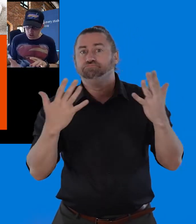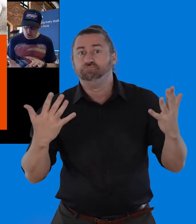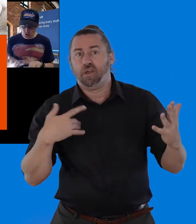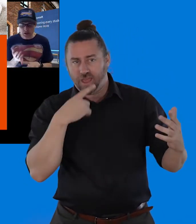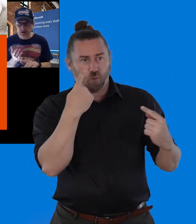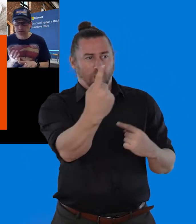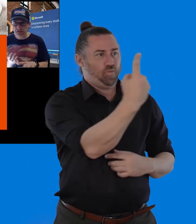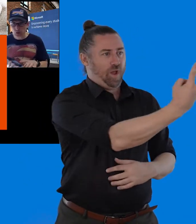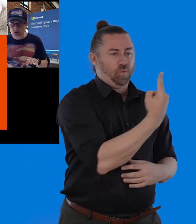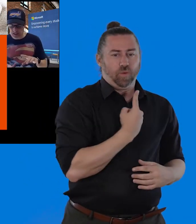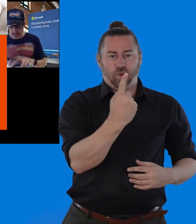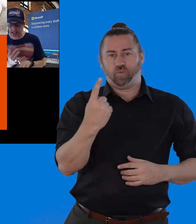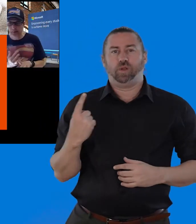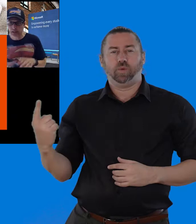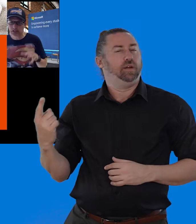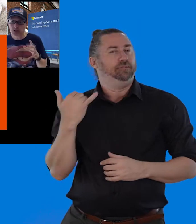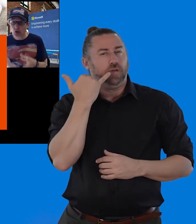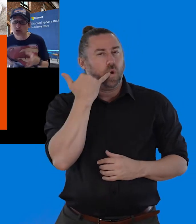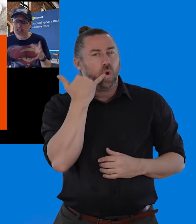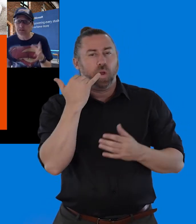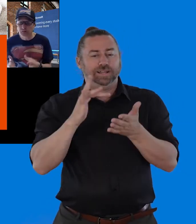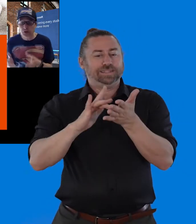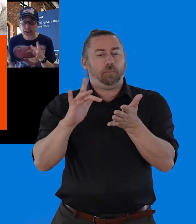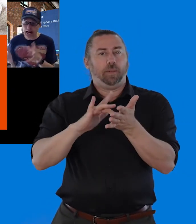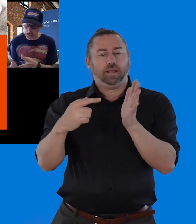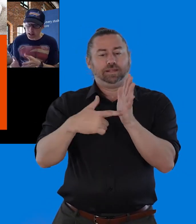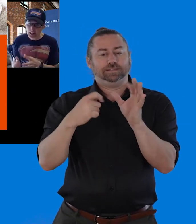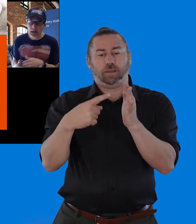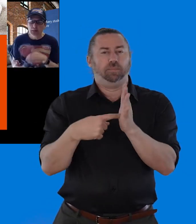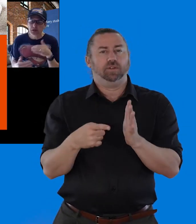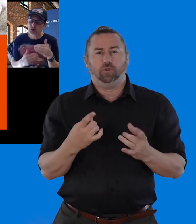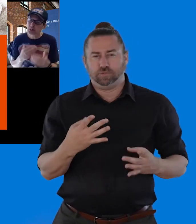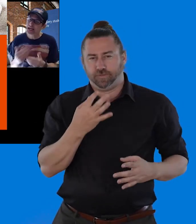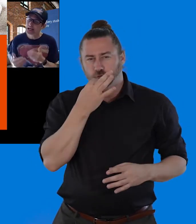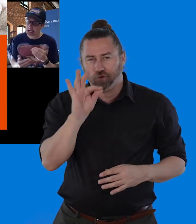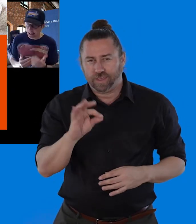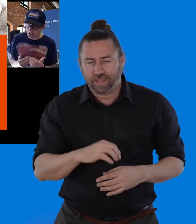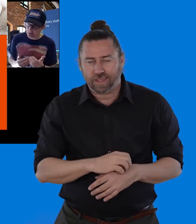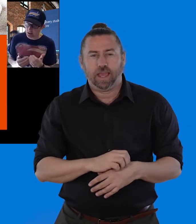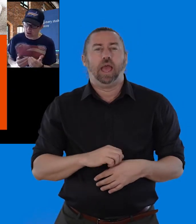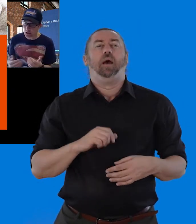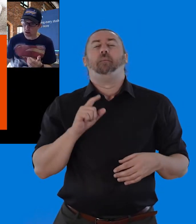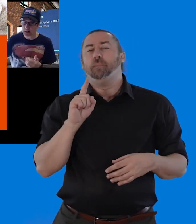Now we're not talking about phones and tablets. Those are free anyway, but you can connect them as well. Alright.